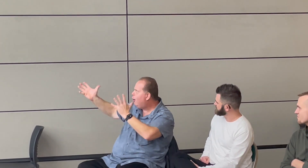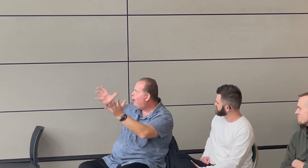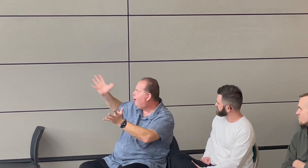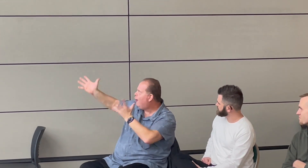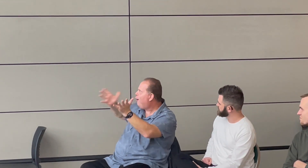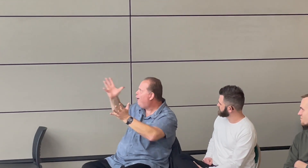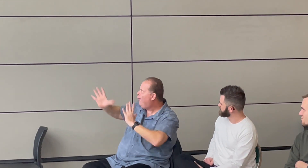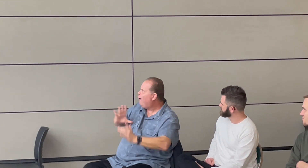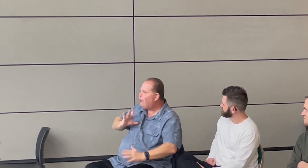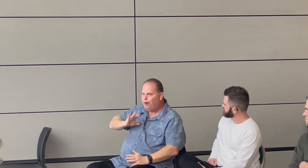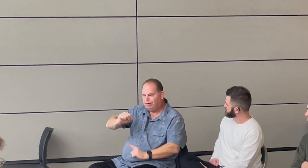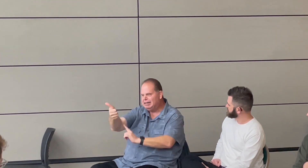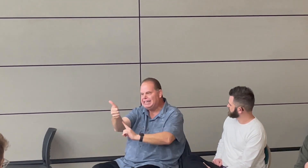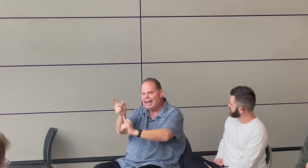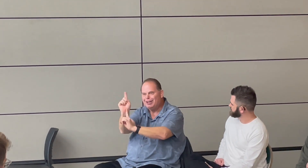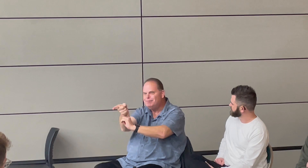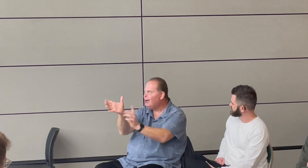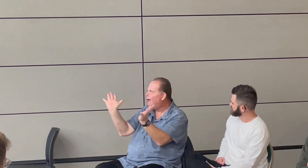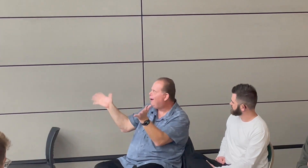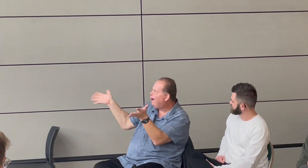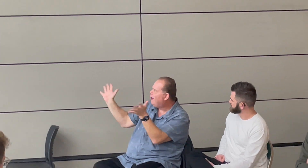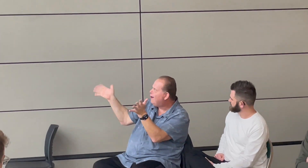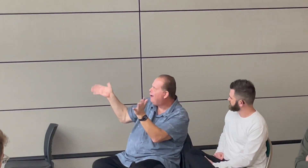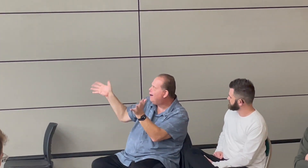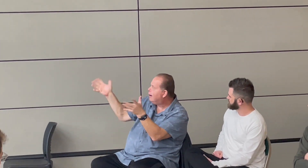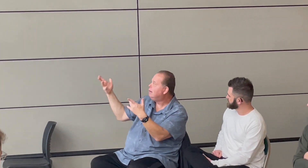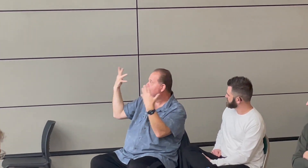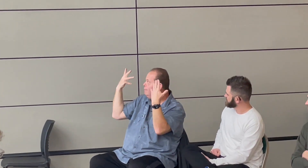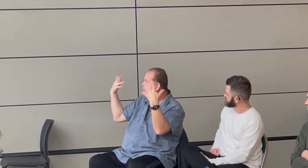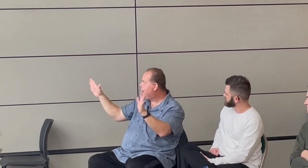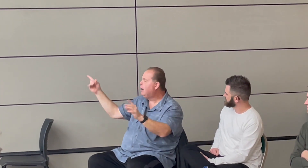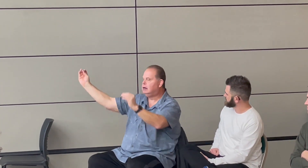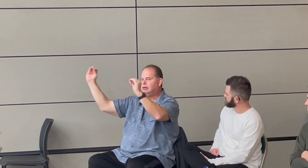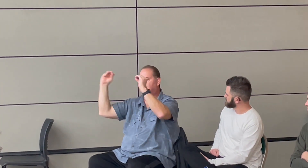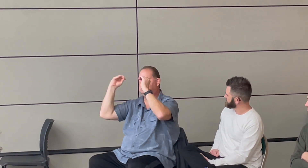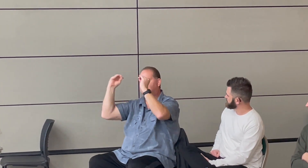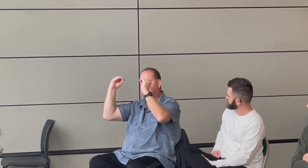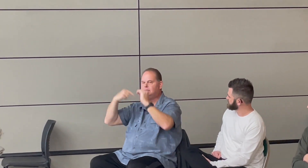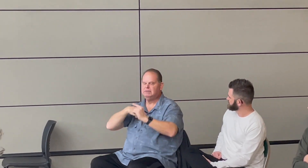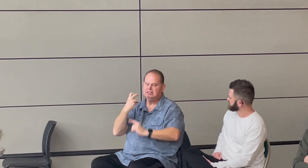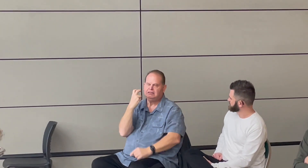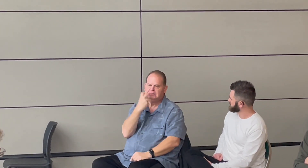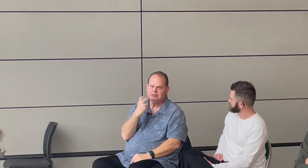use C sign of course and I would at the same time we would have 10-minute conversations and